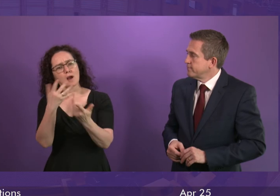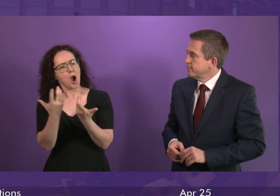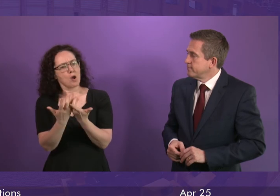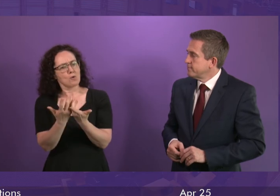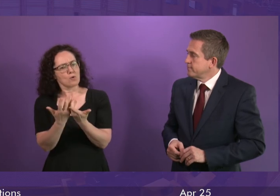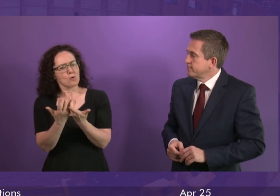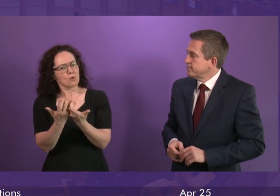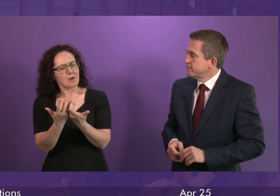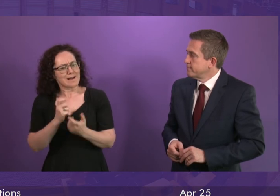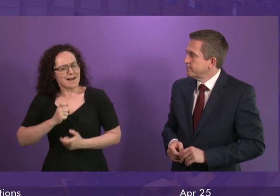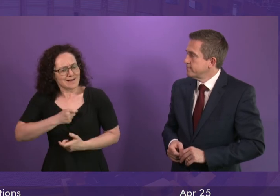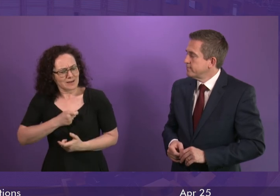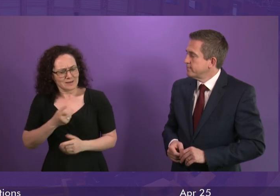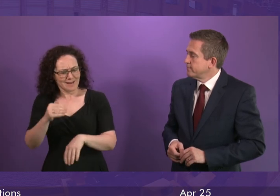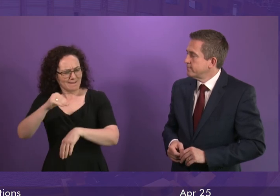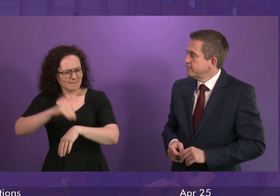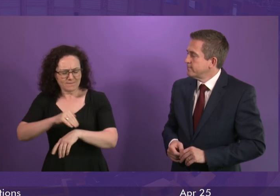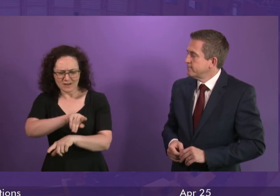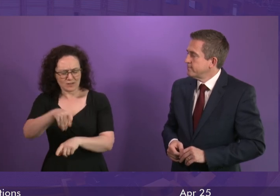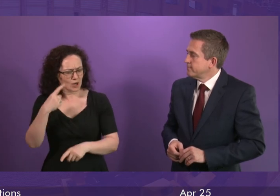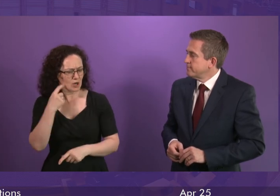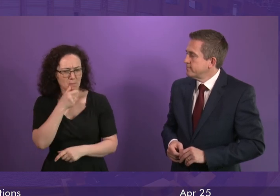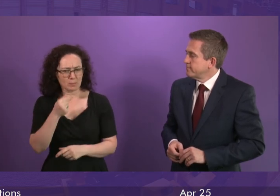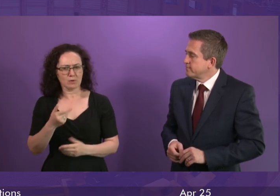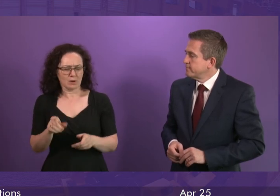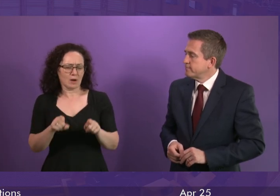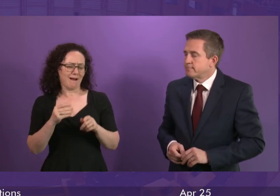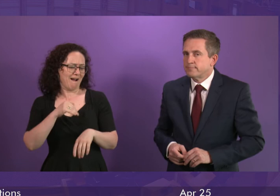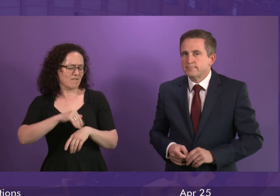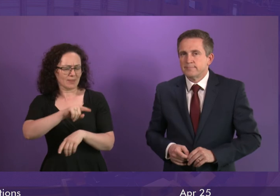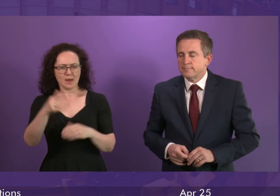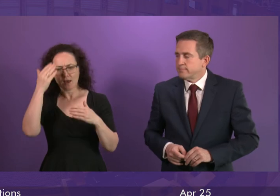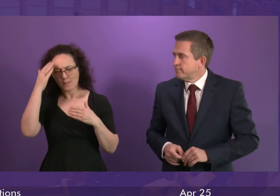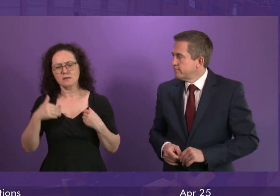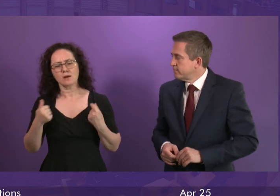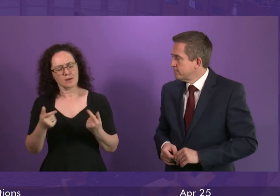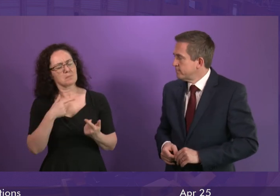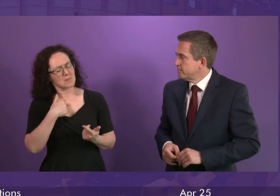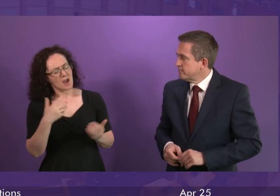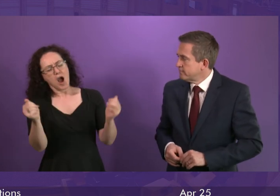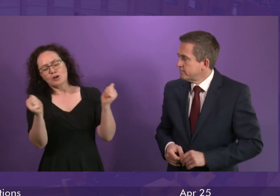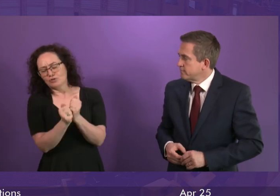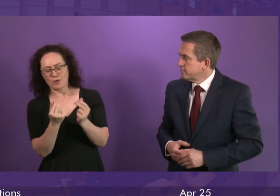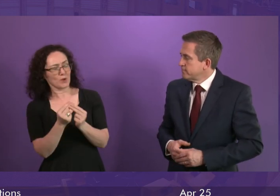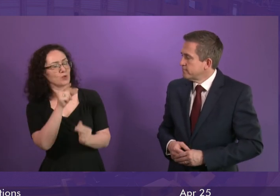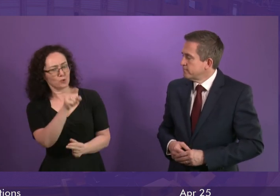that stress and anxiety about school work and exams can have on young people’s mental health. I agree whole-heartedly with Stuart McMillan that it is really important that